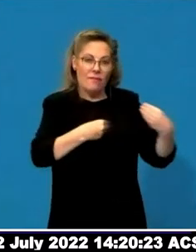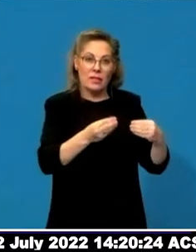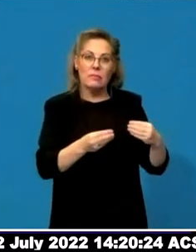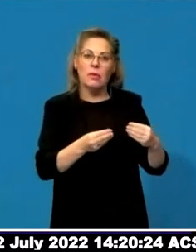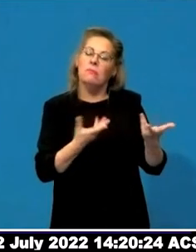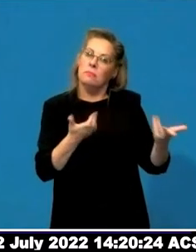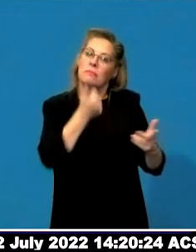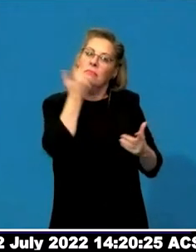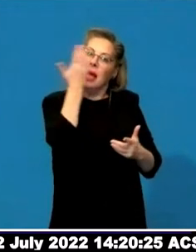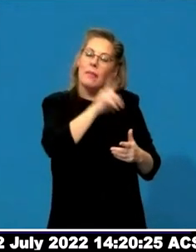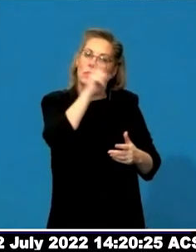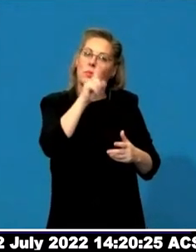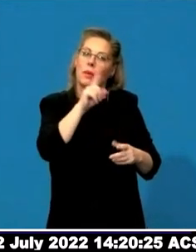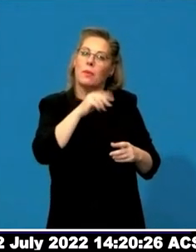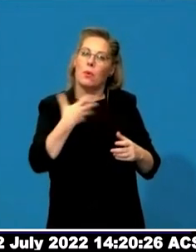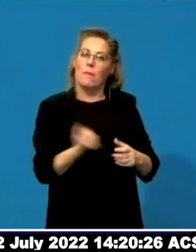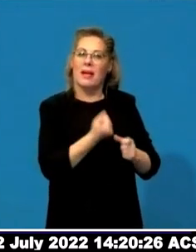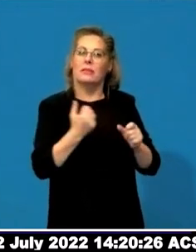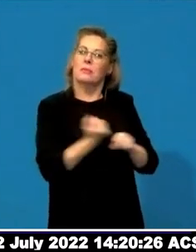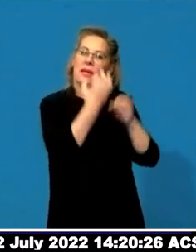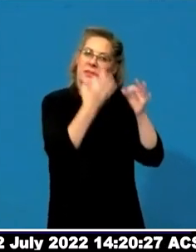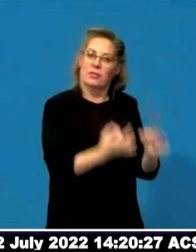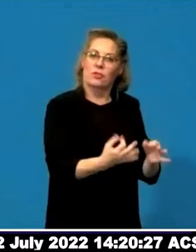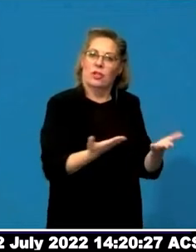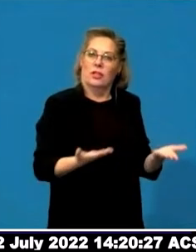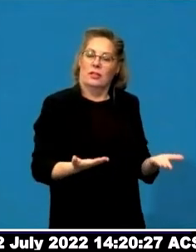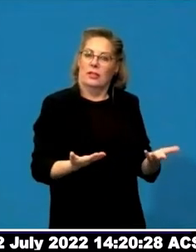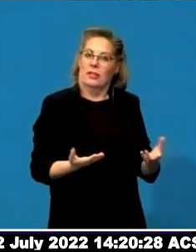And it needs to be family-centred to acknowledge the role that families play